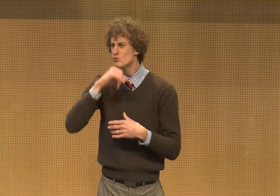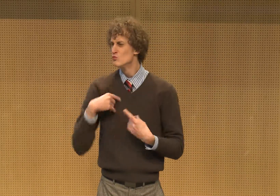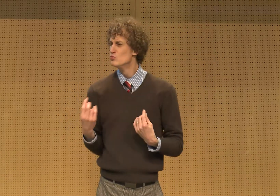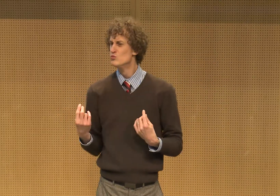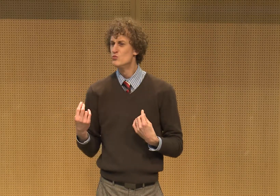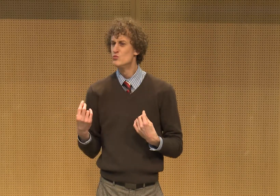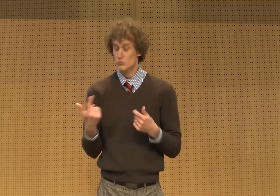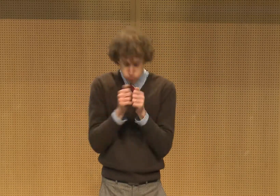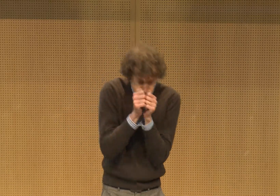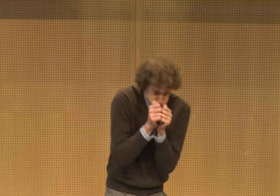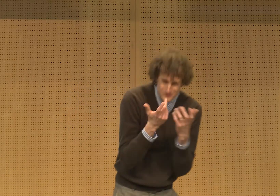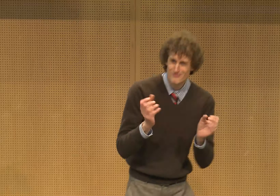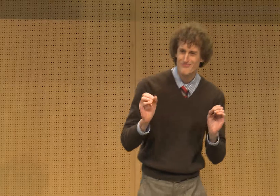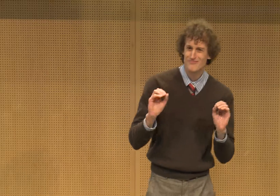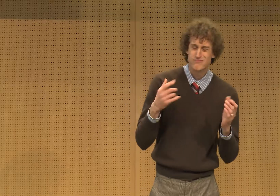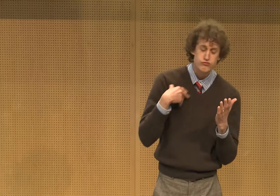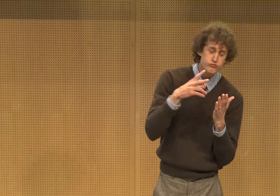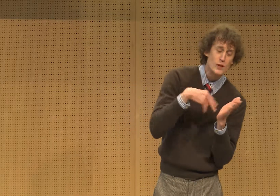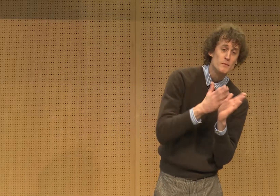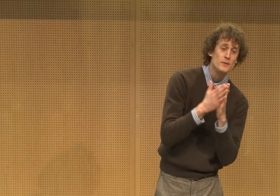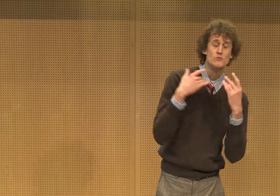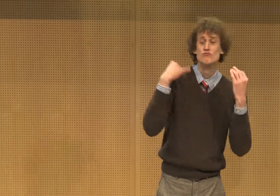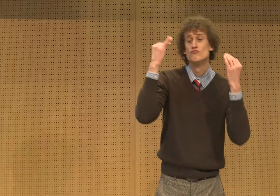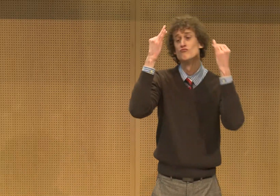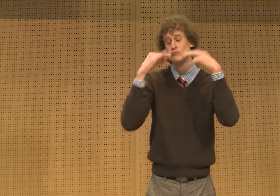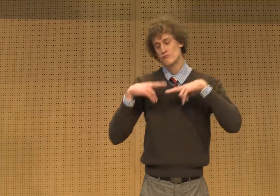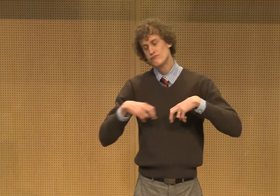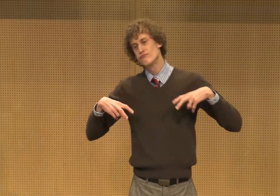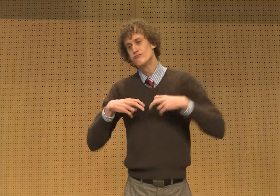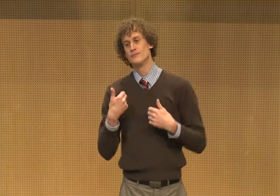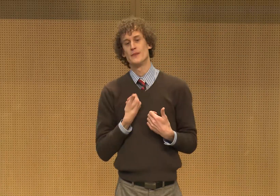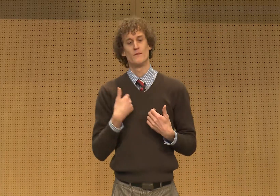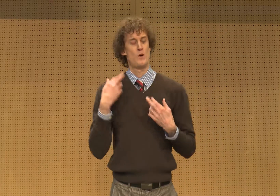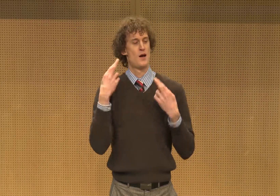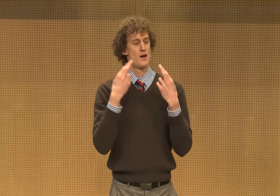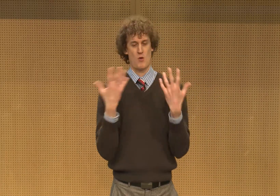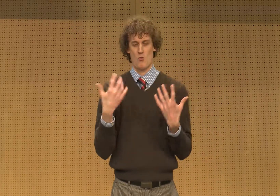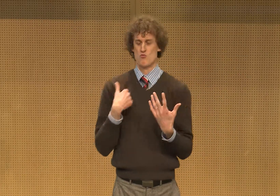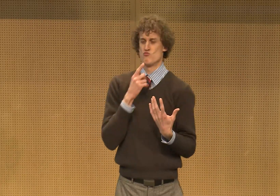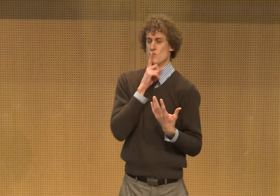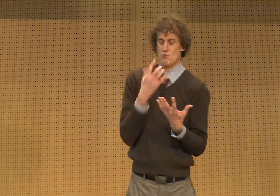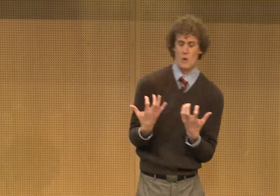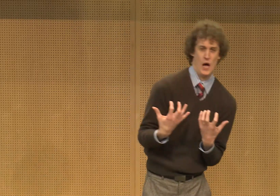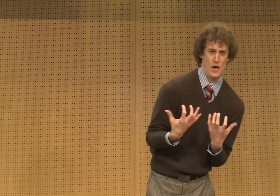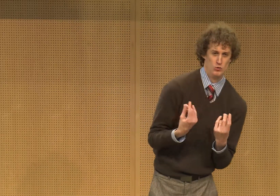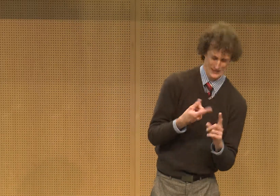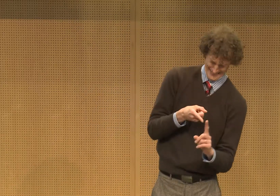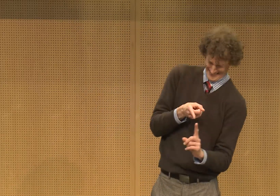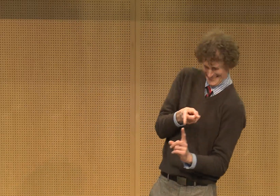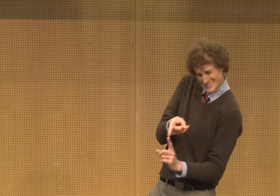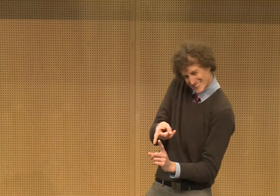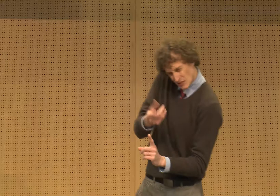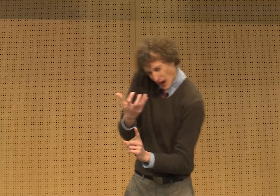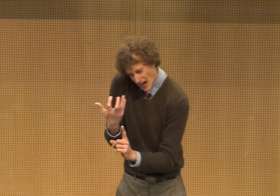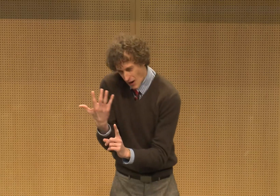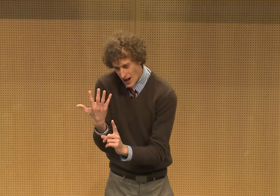I was on a bus for 20 hours. I didn't have, you know, a phone to be playing or texting, doing games, et cetera.